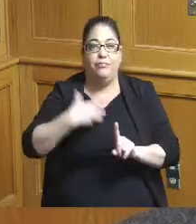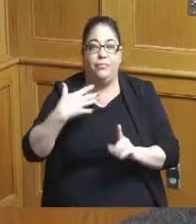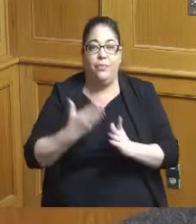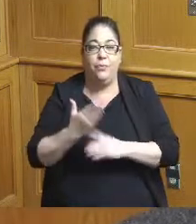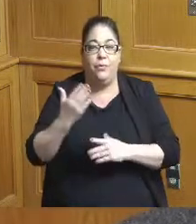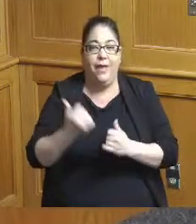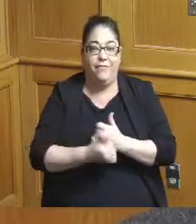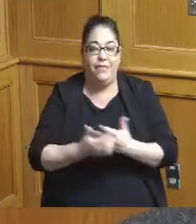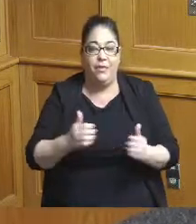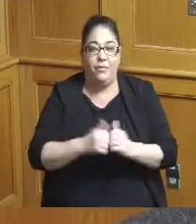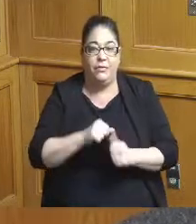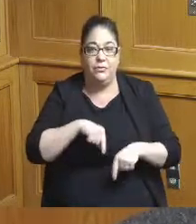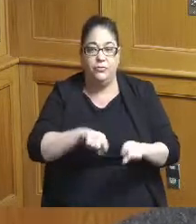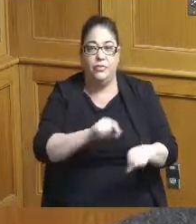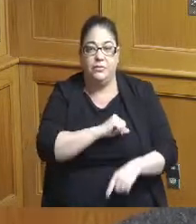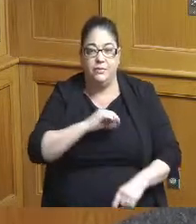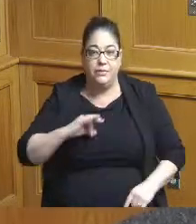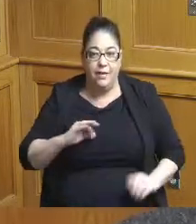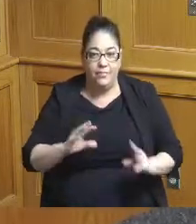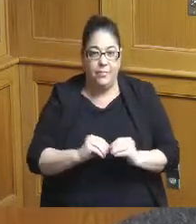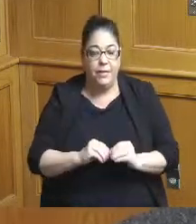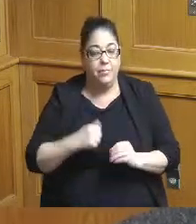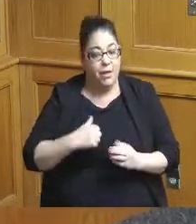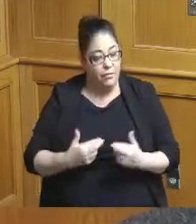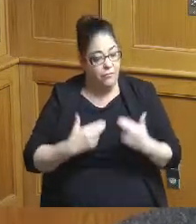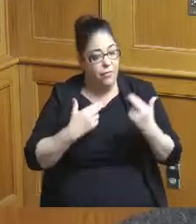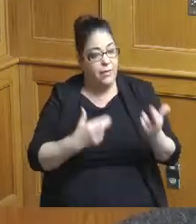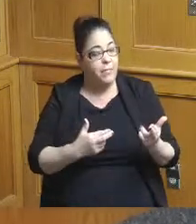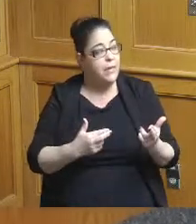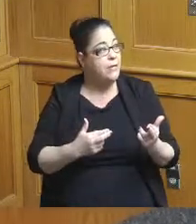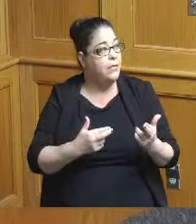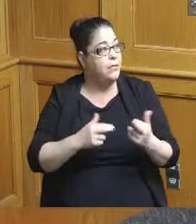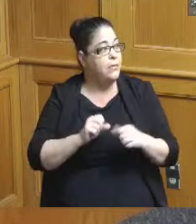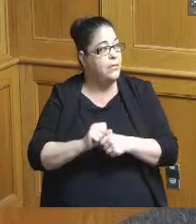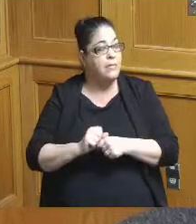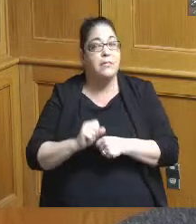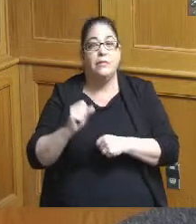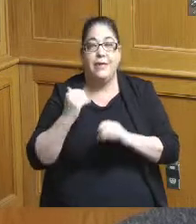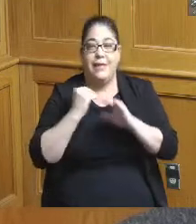our staff meeting but I would recommend that as you send in your priorities for your office